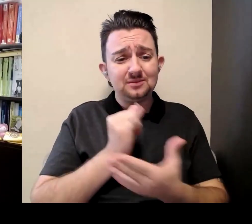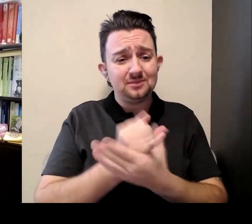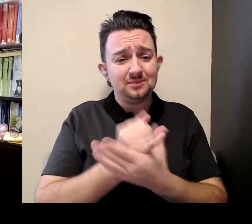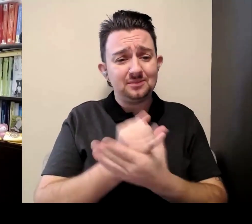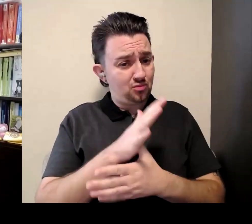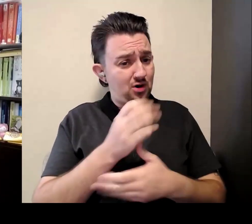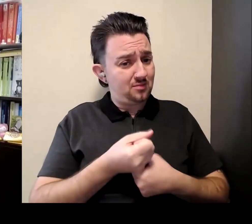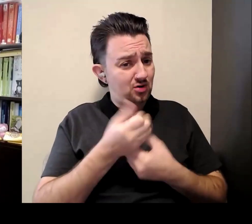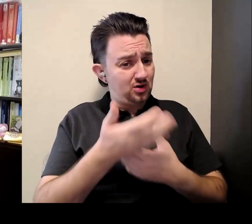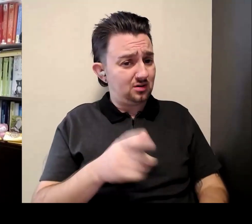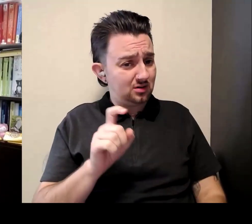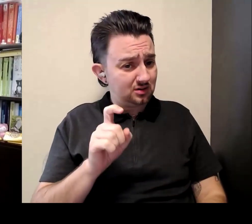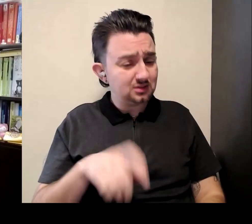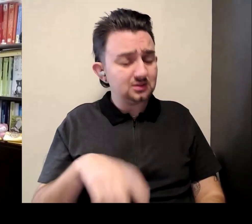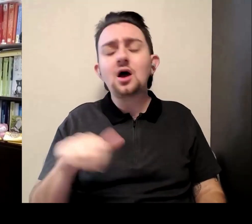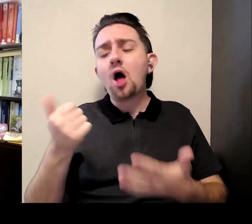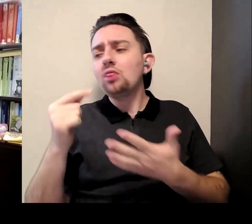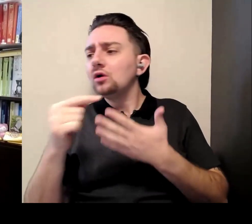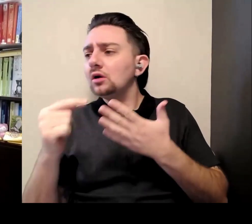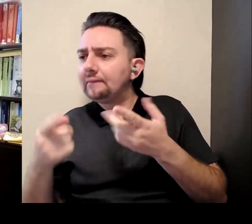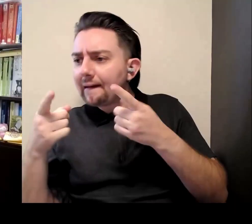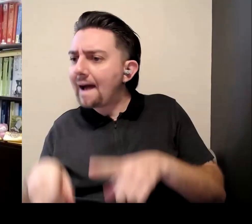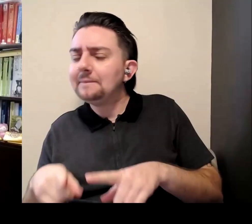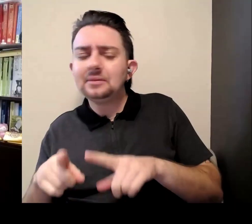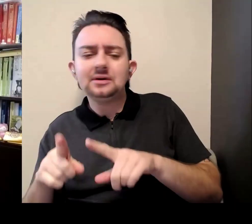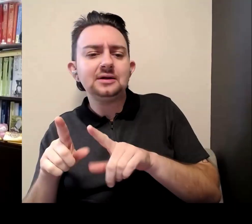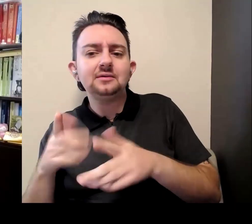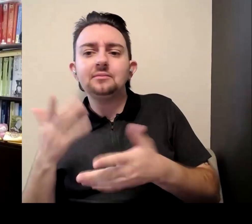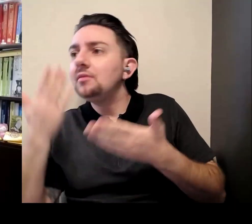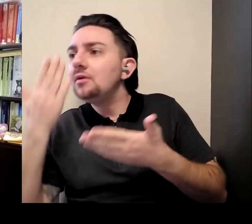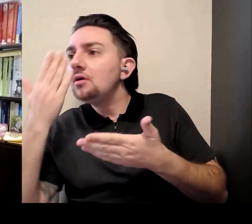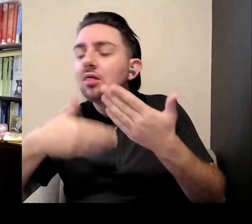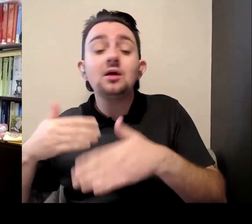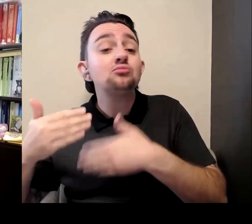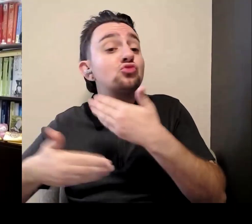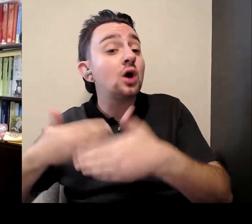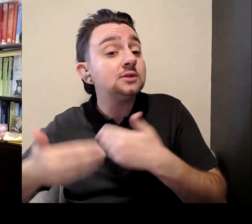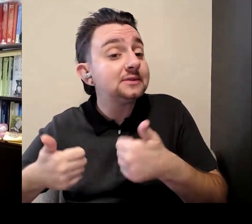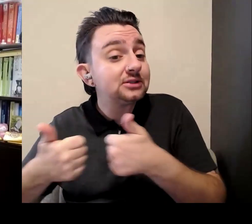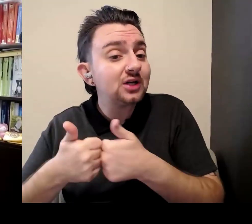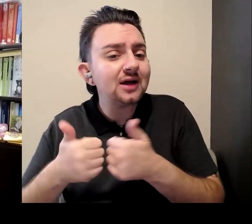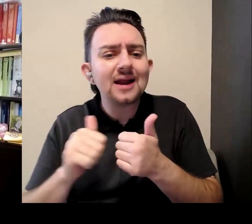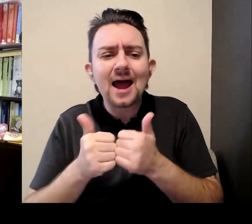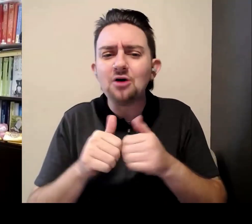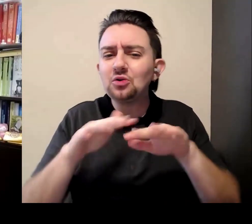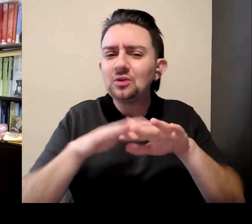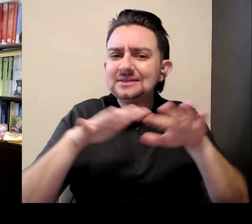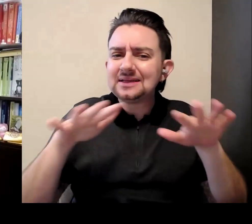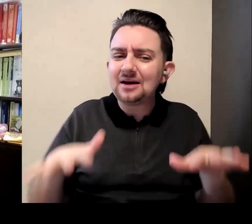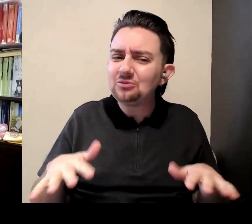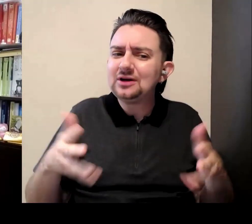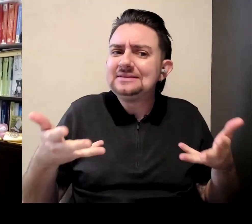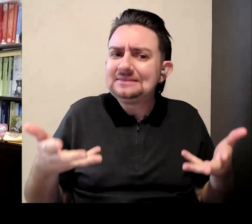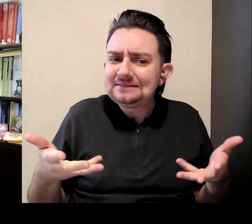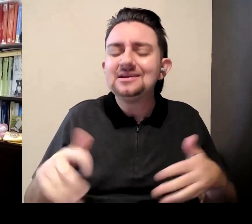If there are other things going on, processing challenges, how can you tell which one is primarily causing it? There are other things going on.